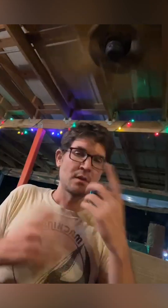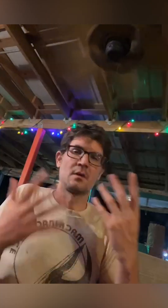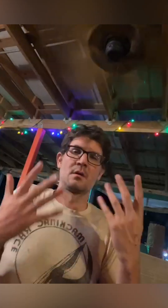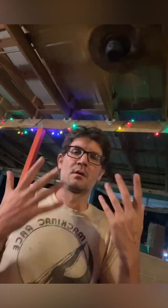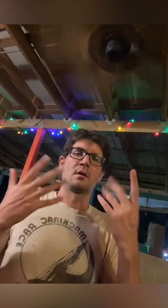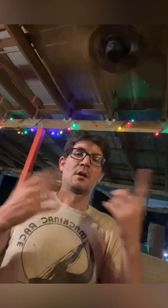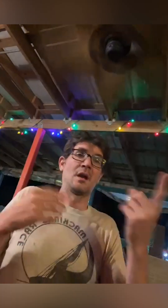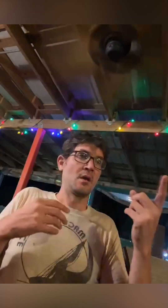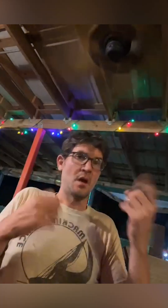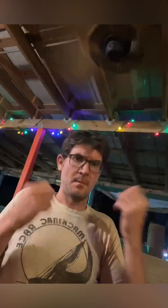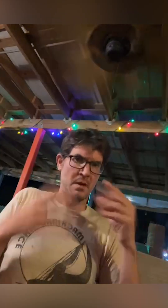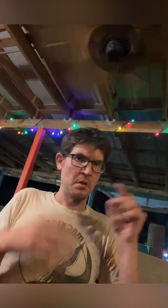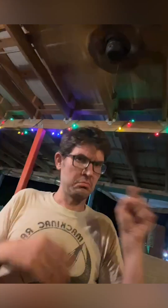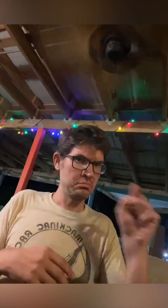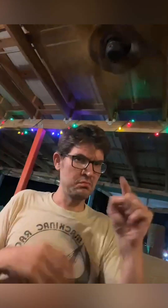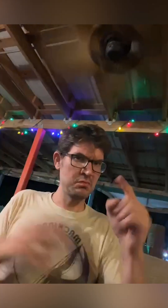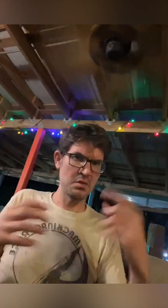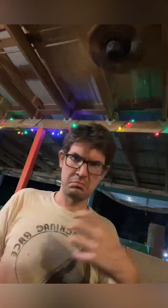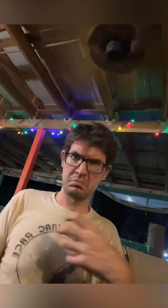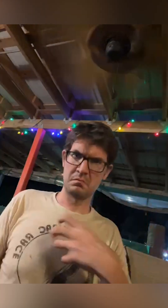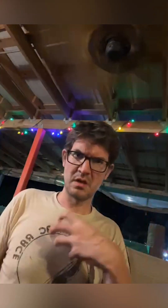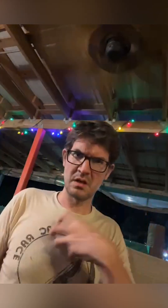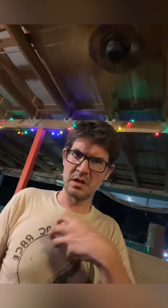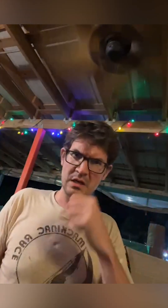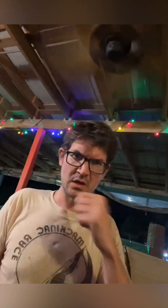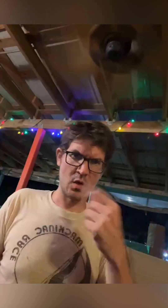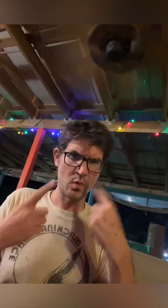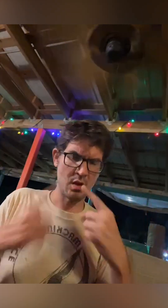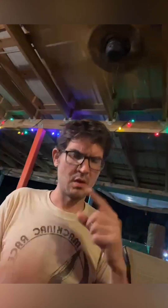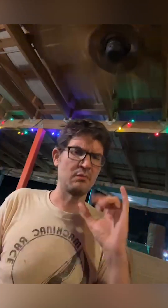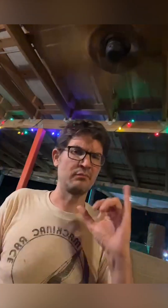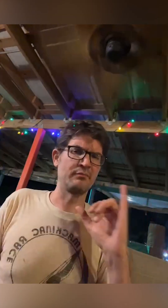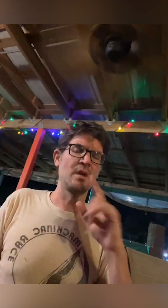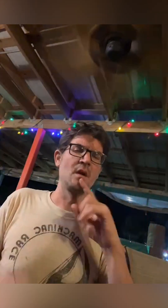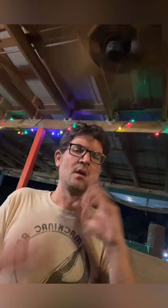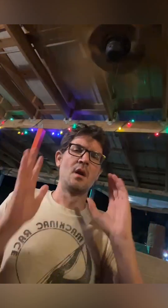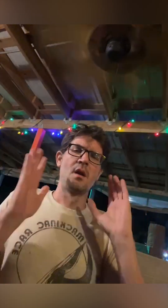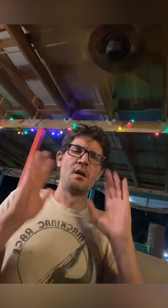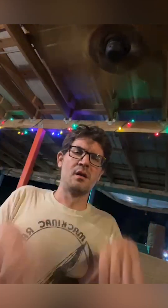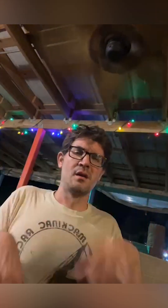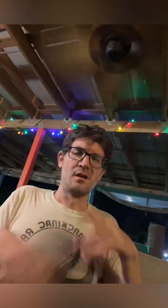A lot of them were complaining too, and I was like, “Alright, I’m not the only one.”